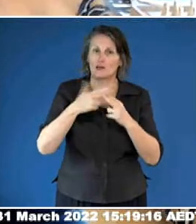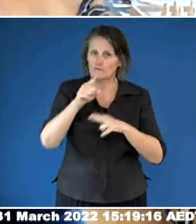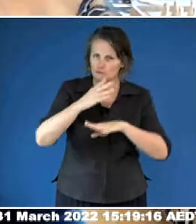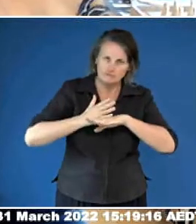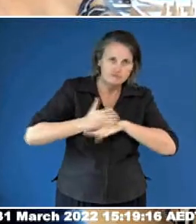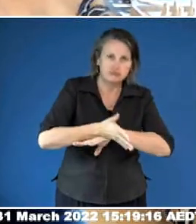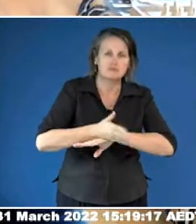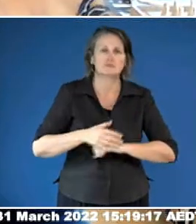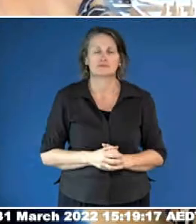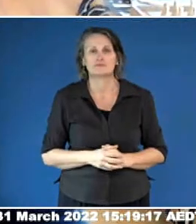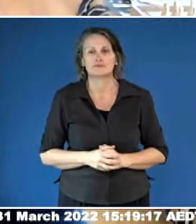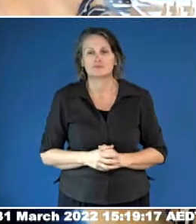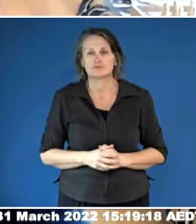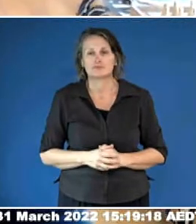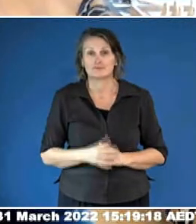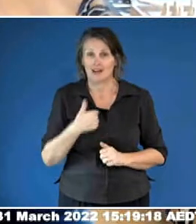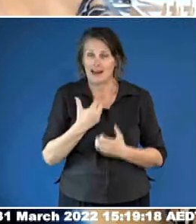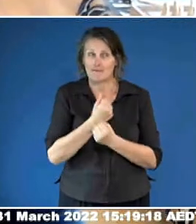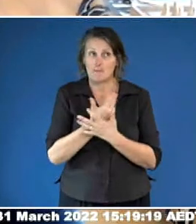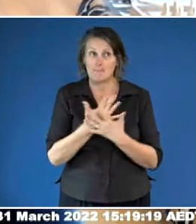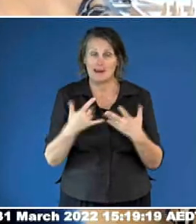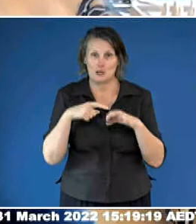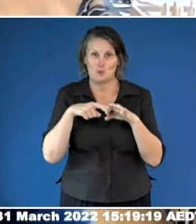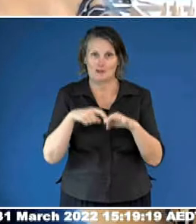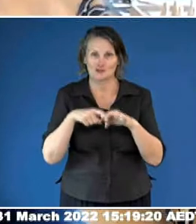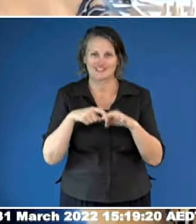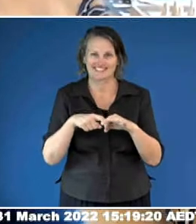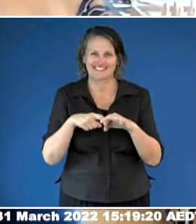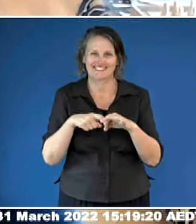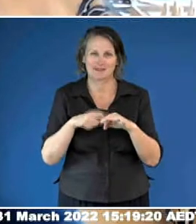The - I have got many questions, but in the - but there is so little time.